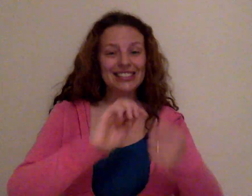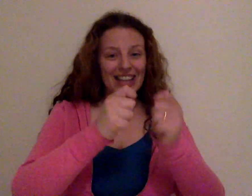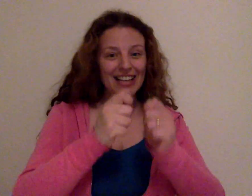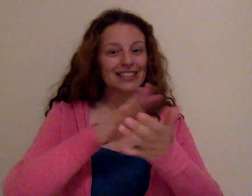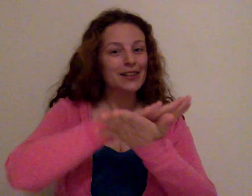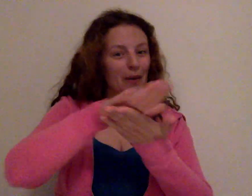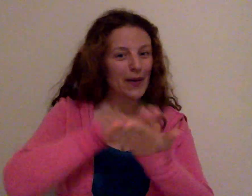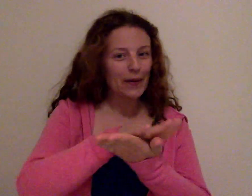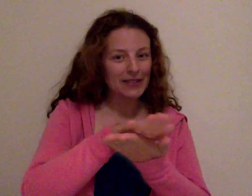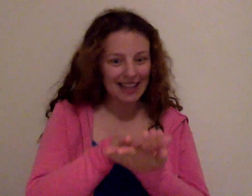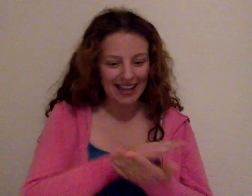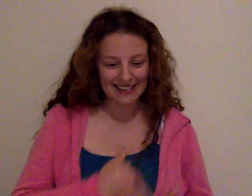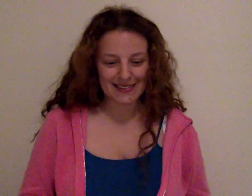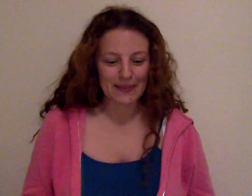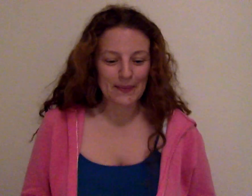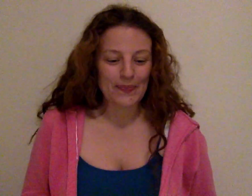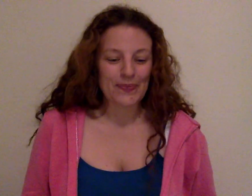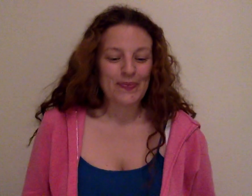It can change the context.